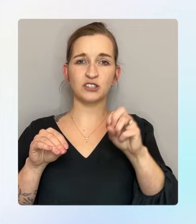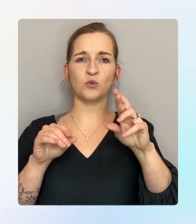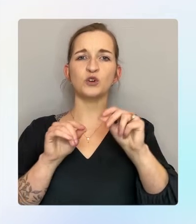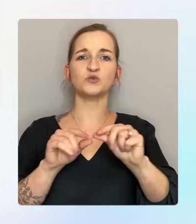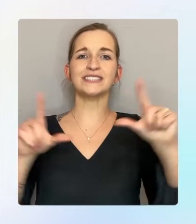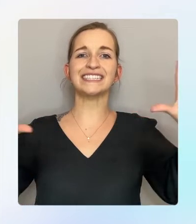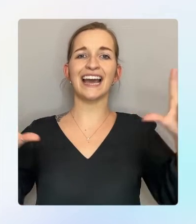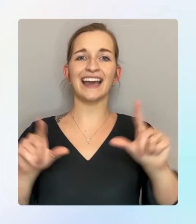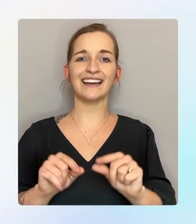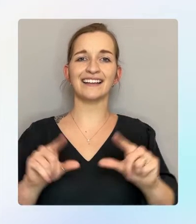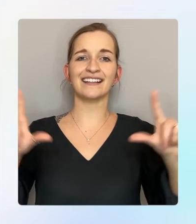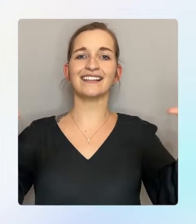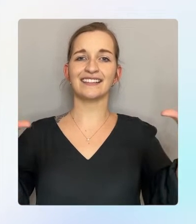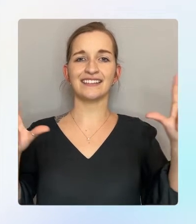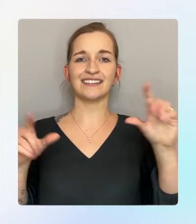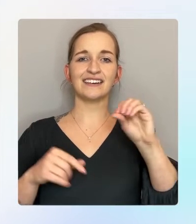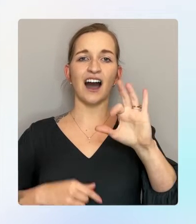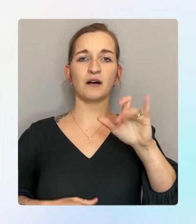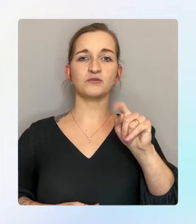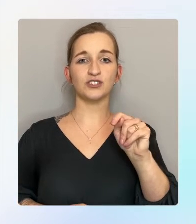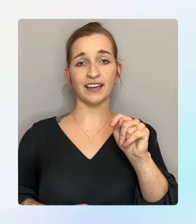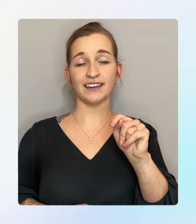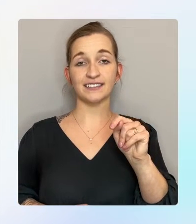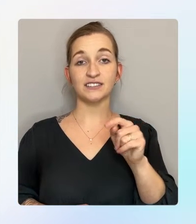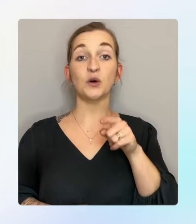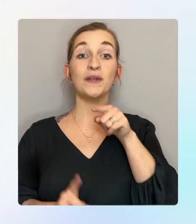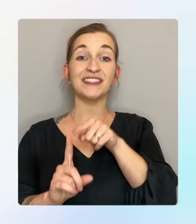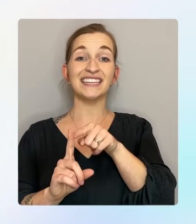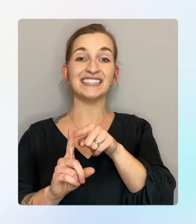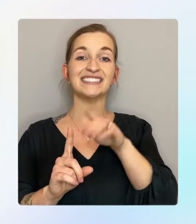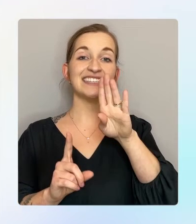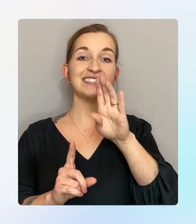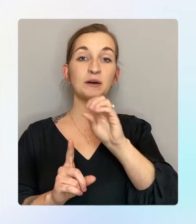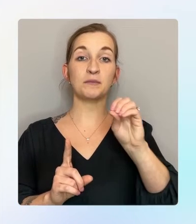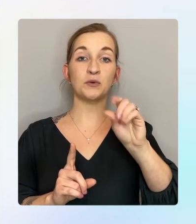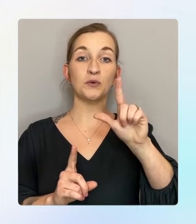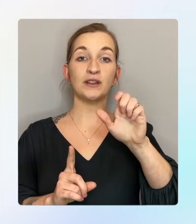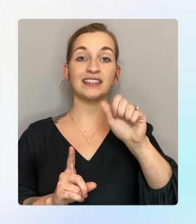This is the built-in version of the "value patch." A built-in data type is simple.